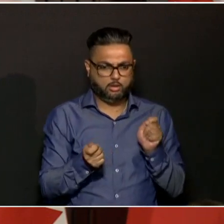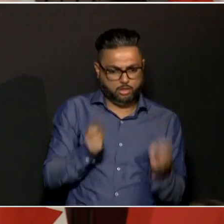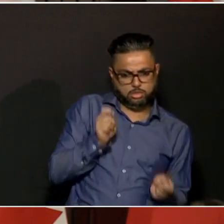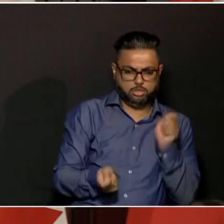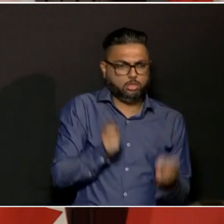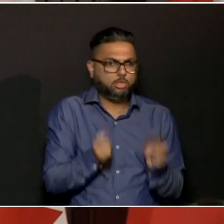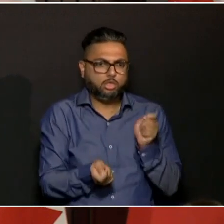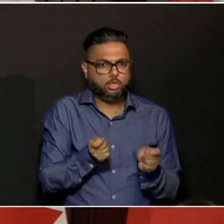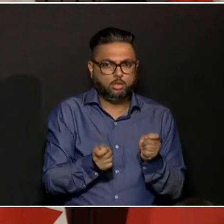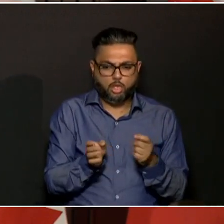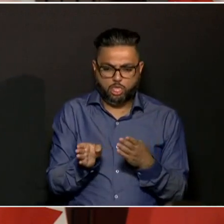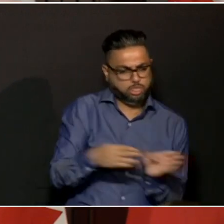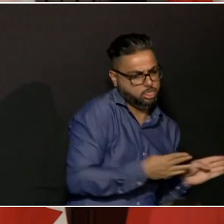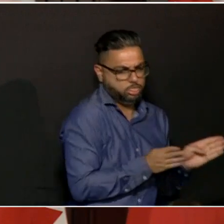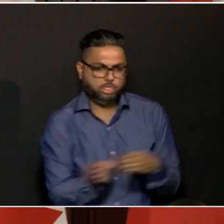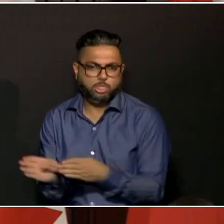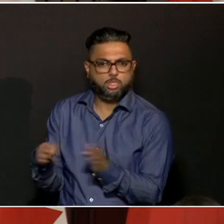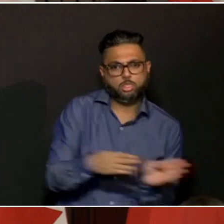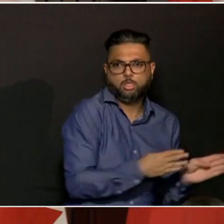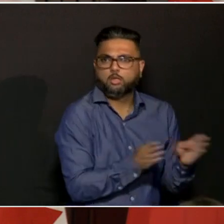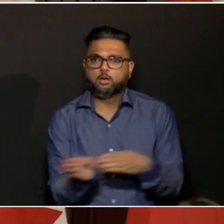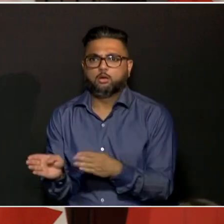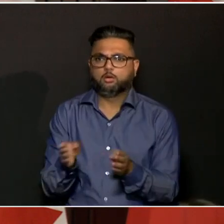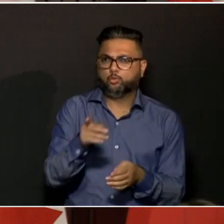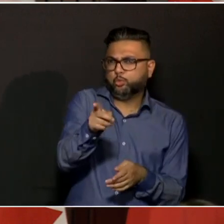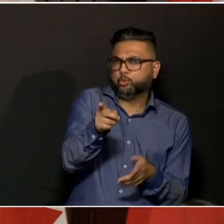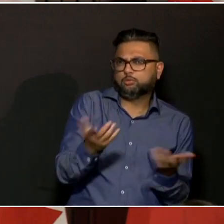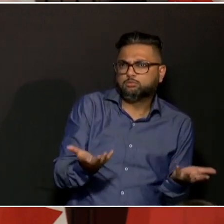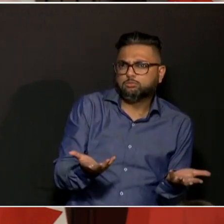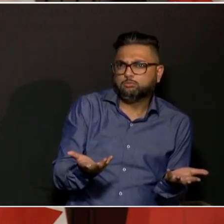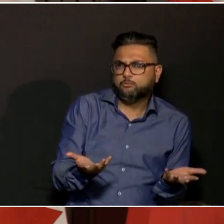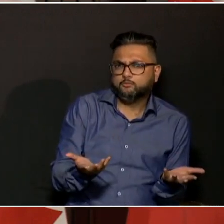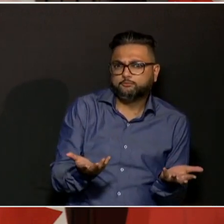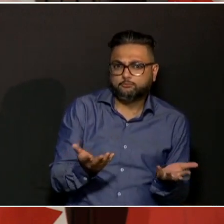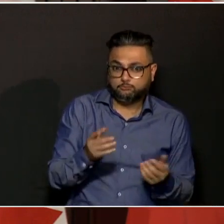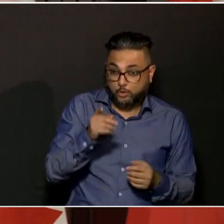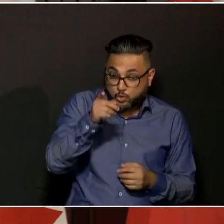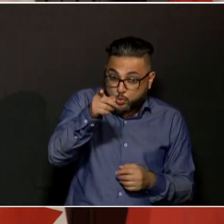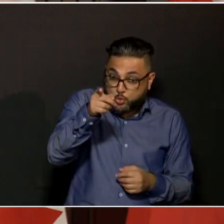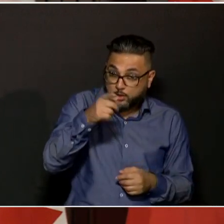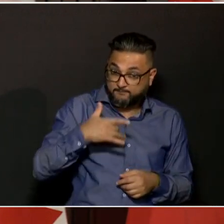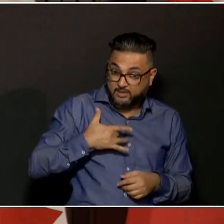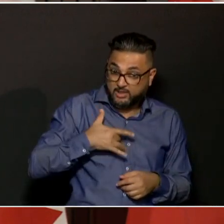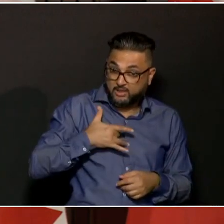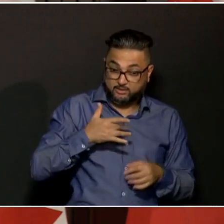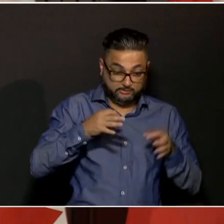Or is the landscape changing so rapidly you have to pivot constantly?